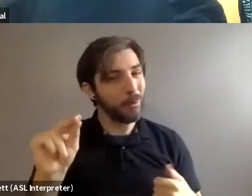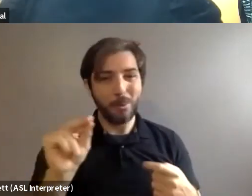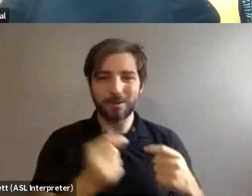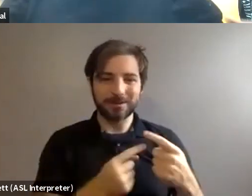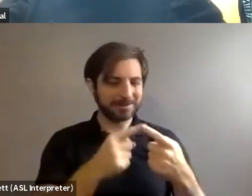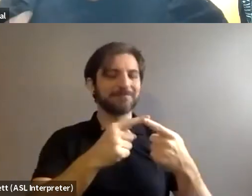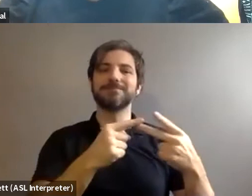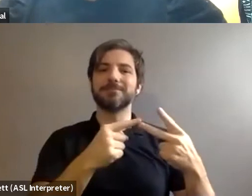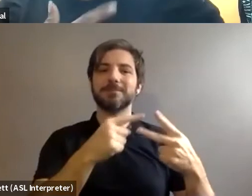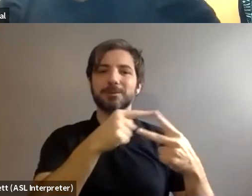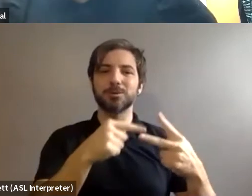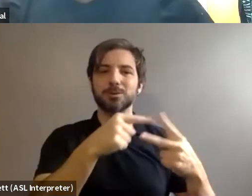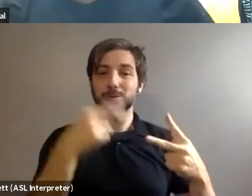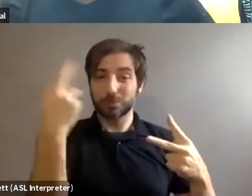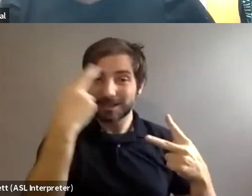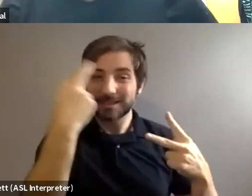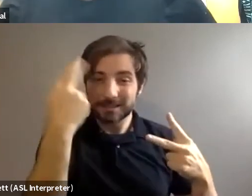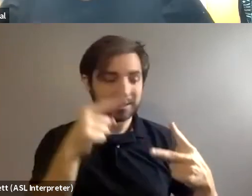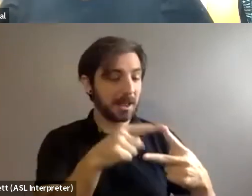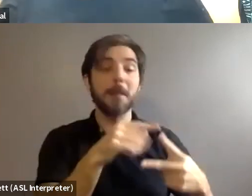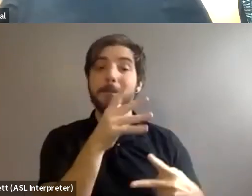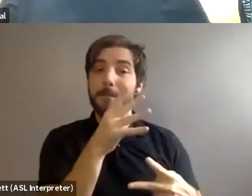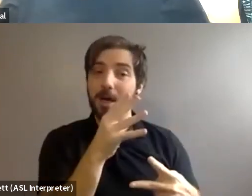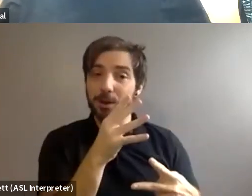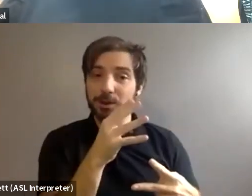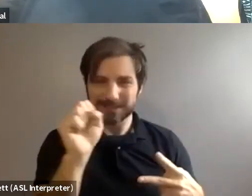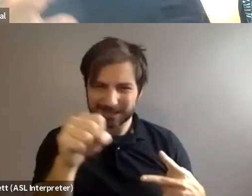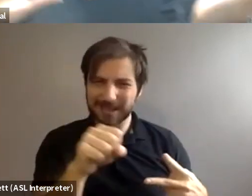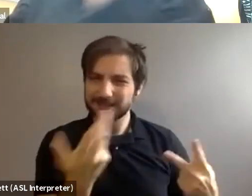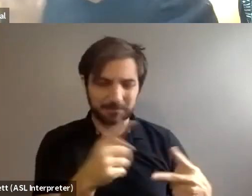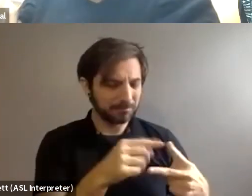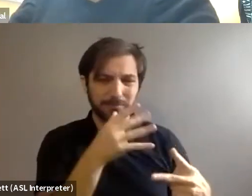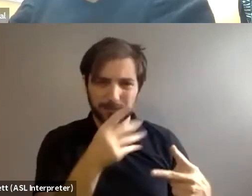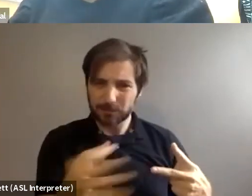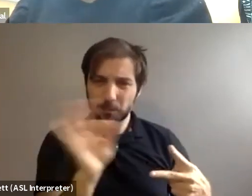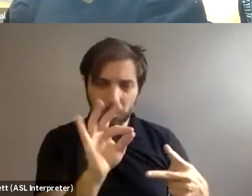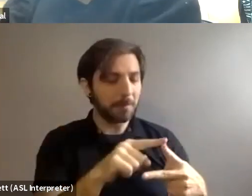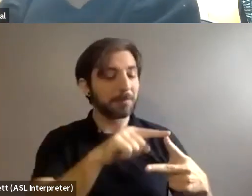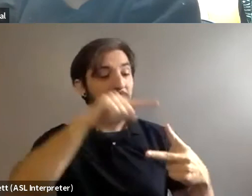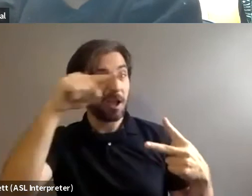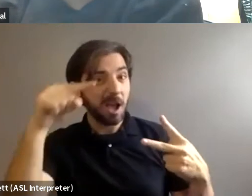which would be the moms but we're also going to serve a whole different type of community